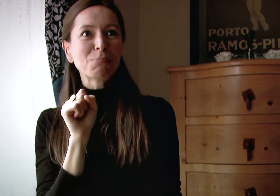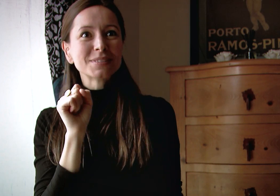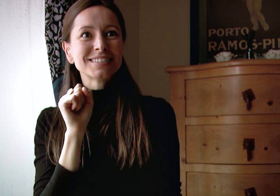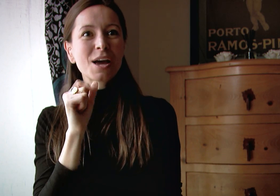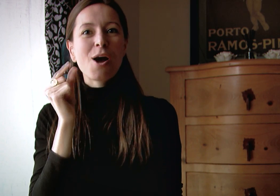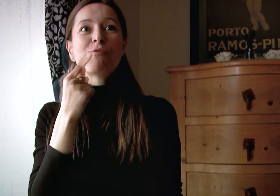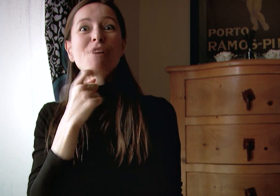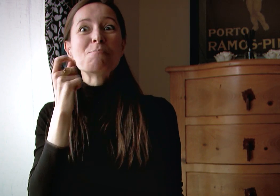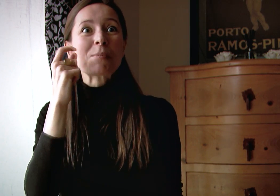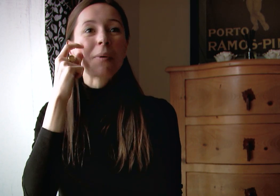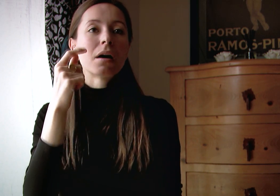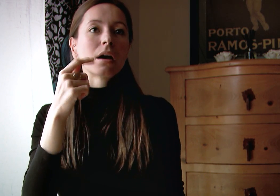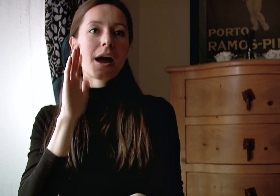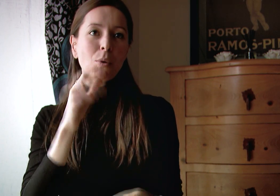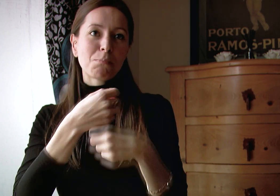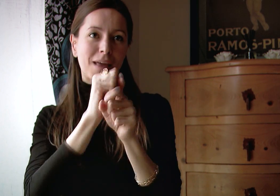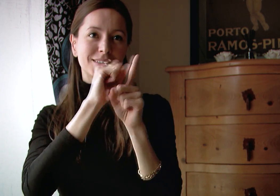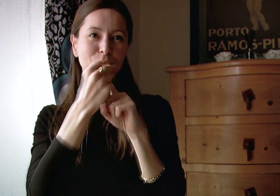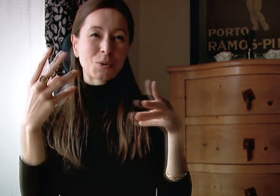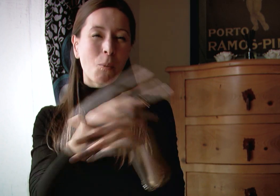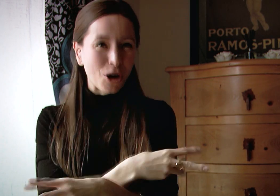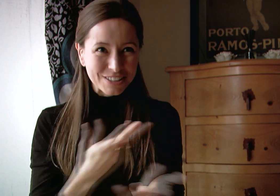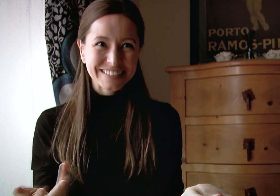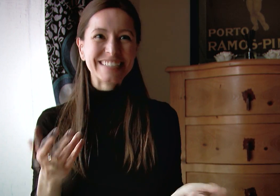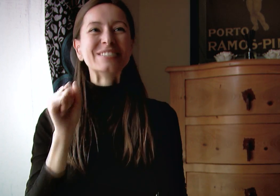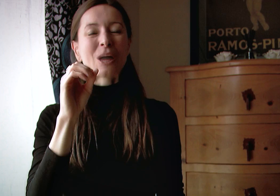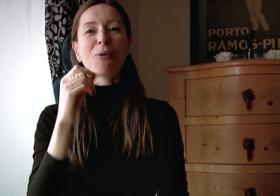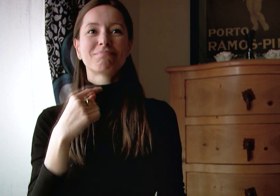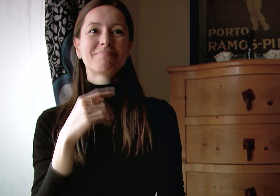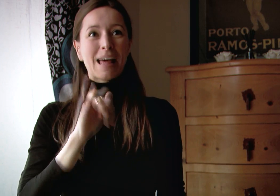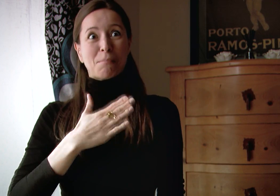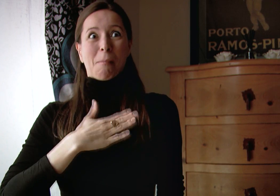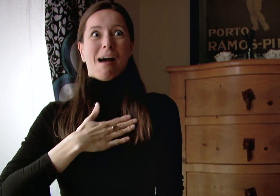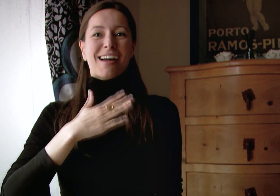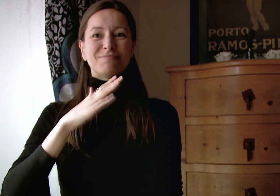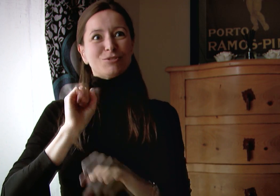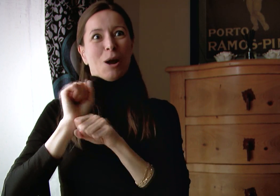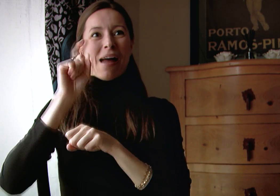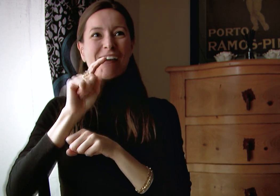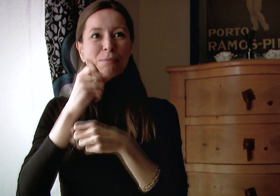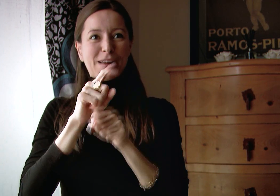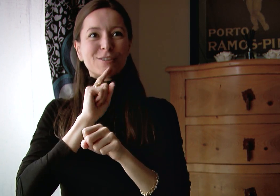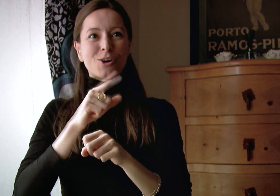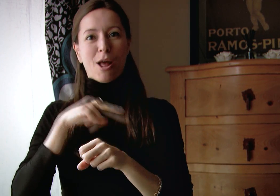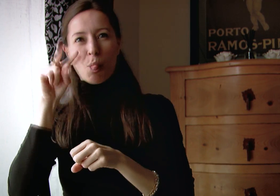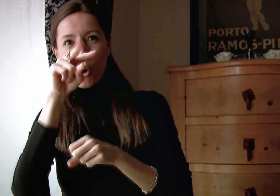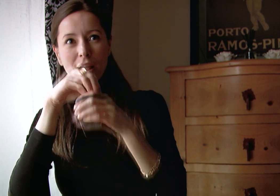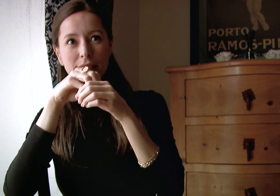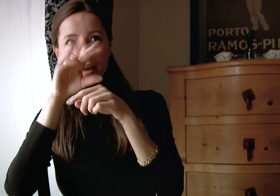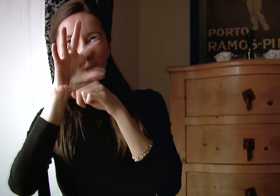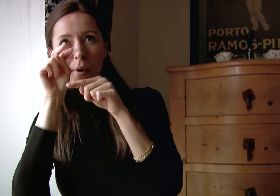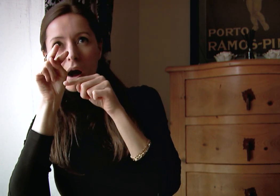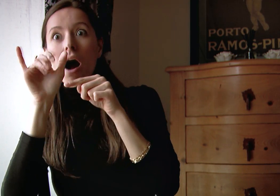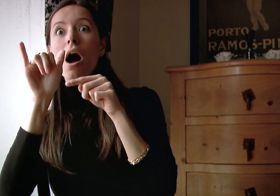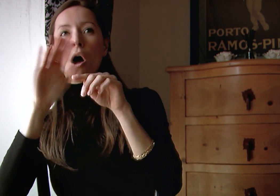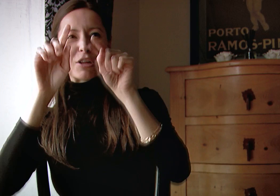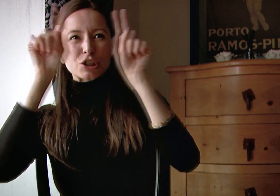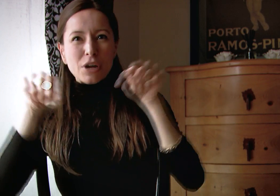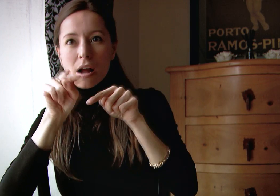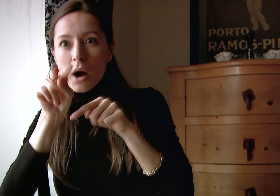which are red bumps on their face. This makes the situation worse. That's part of my job, to keep an eye on the screen -